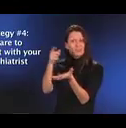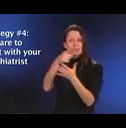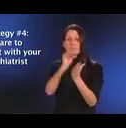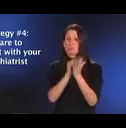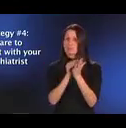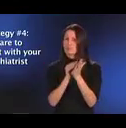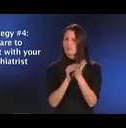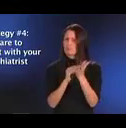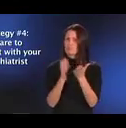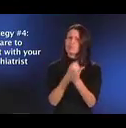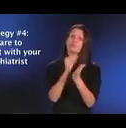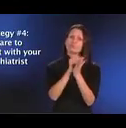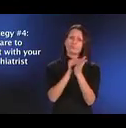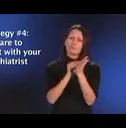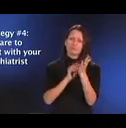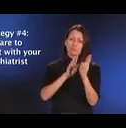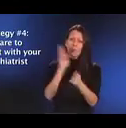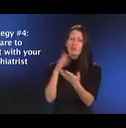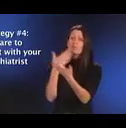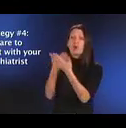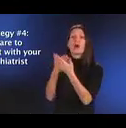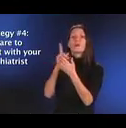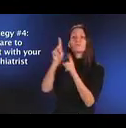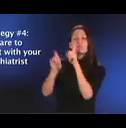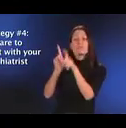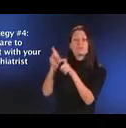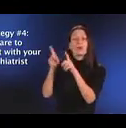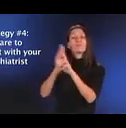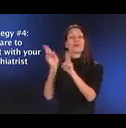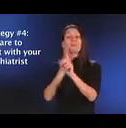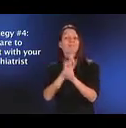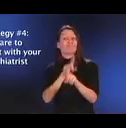The peer should prepare notes so you will be ready to answer questions.